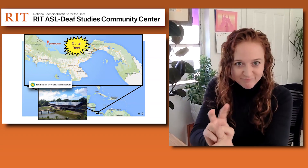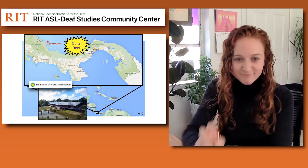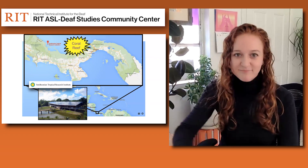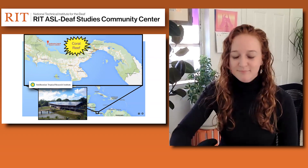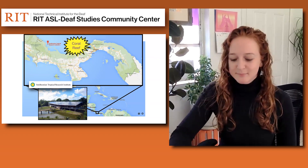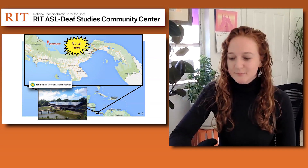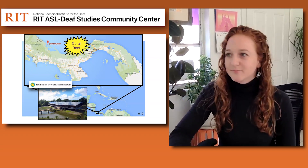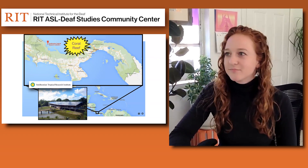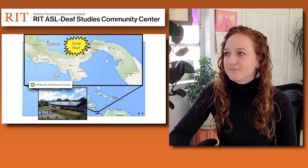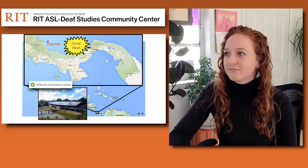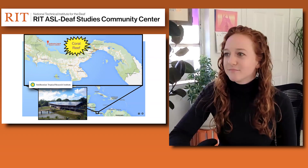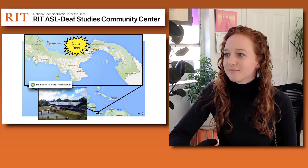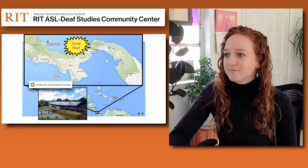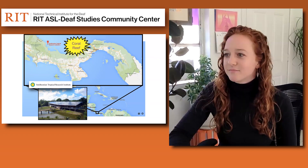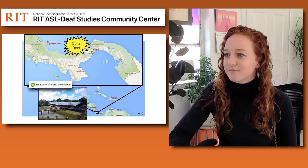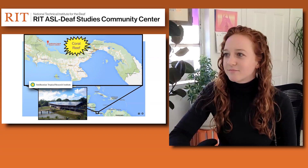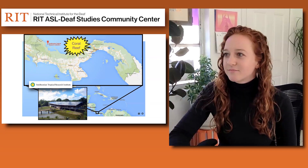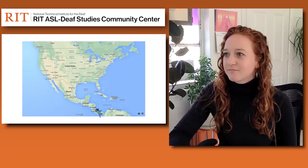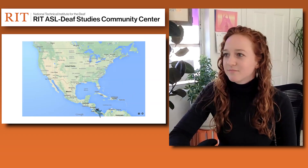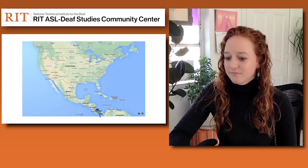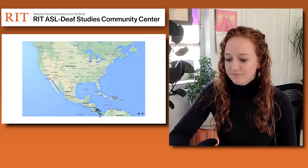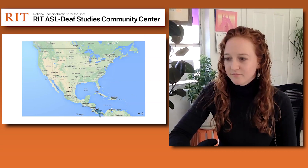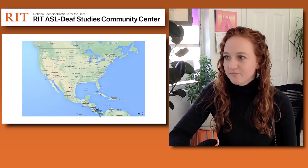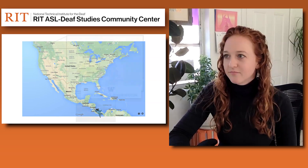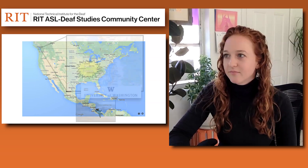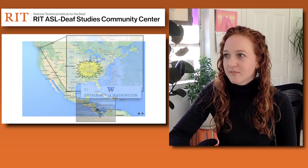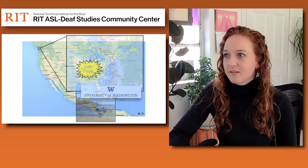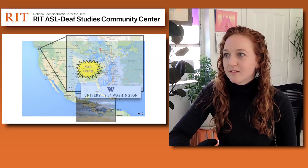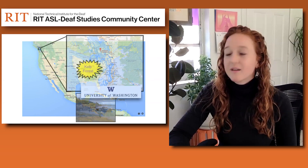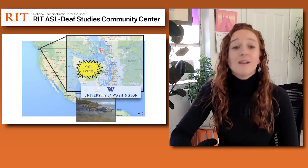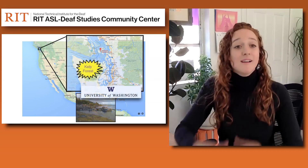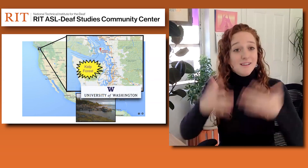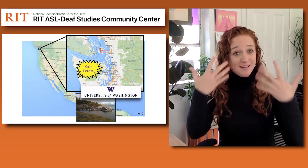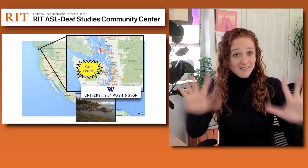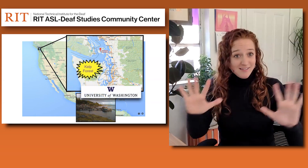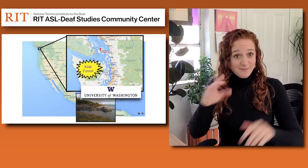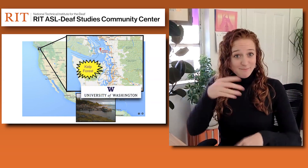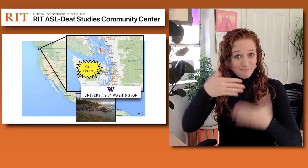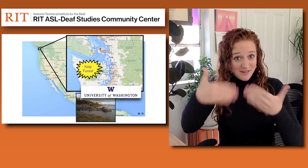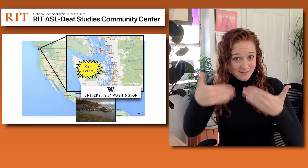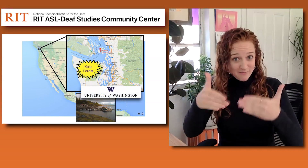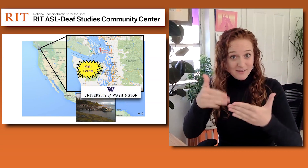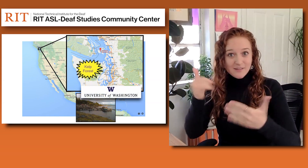The same two interpreters were my designated interpreters, and they came with me.